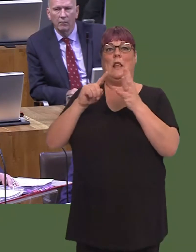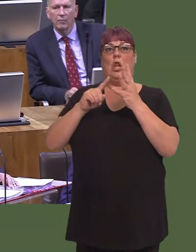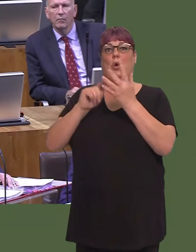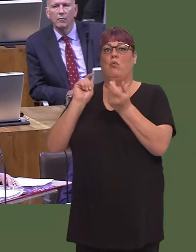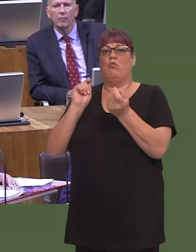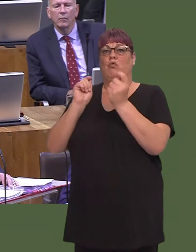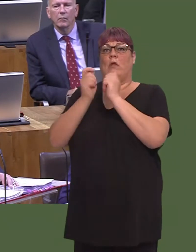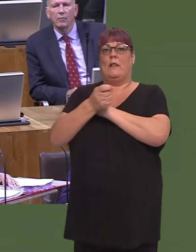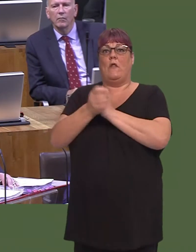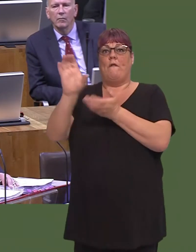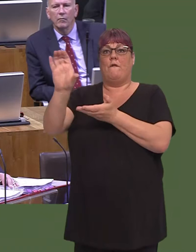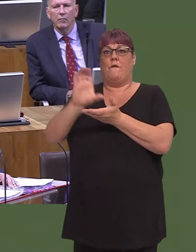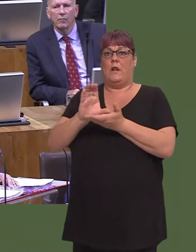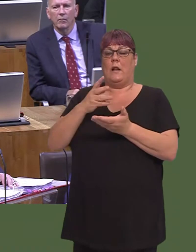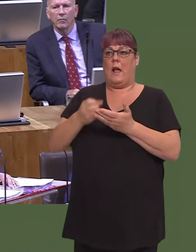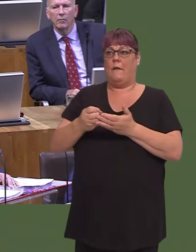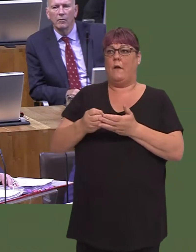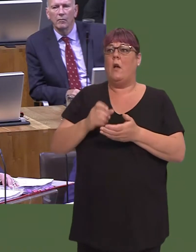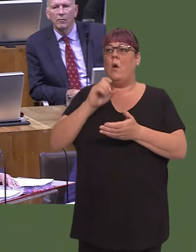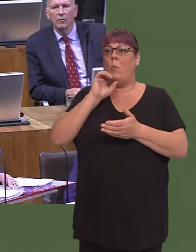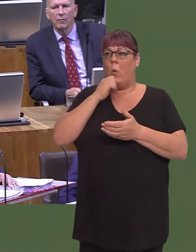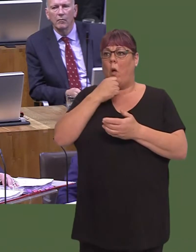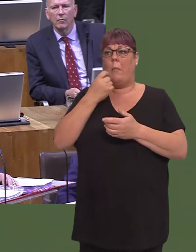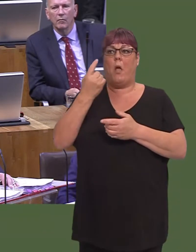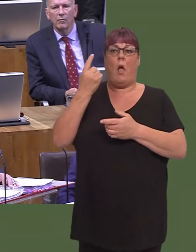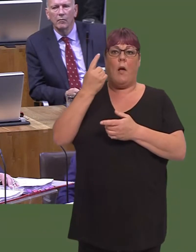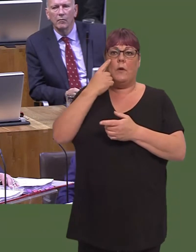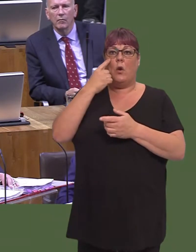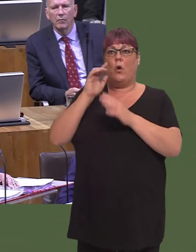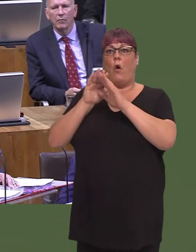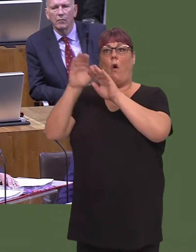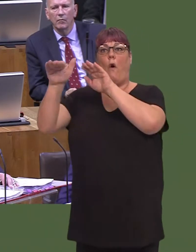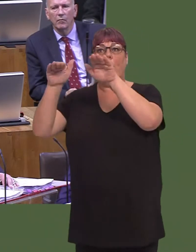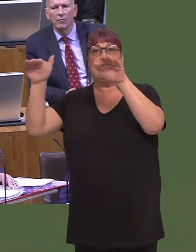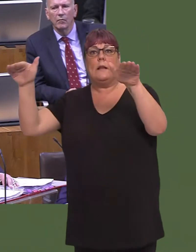buy, it's like filling up the bath with the plug out, except for the whole of the 1980s